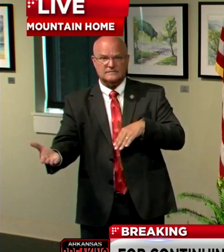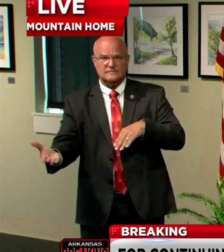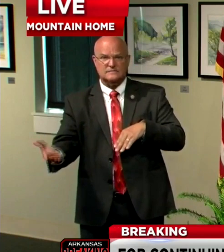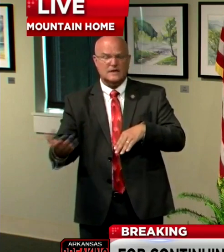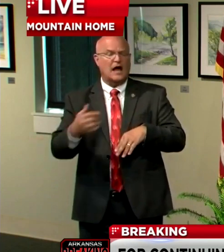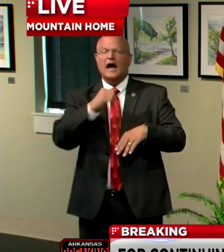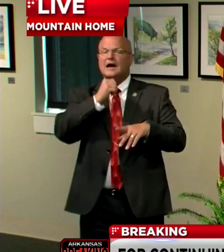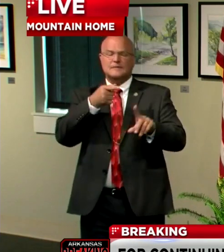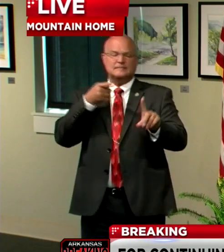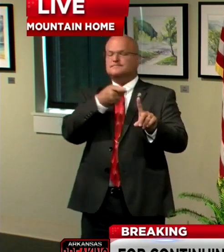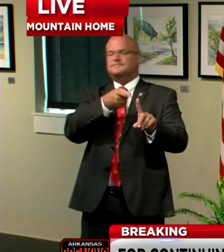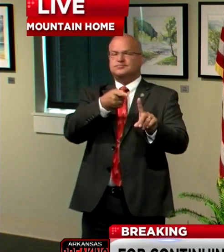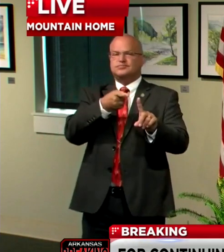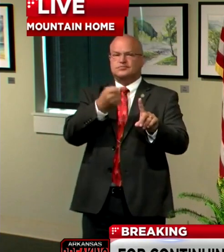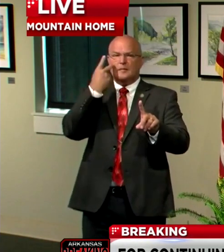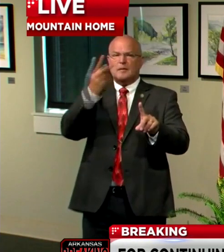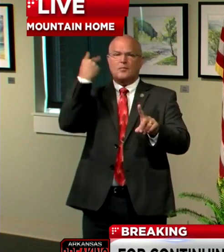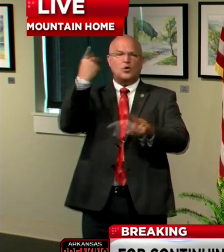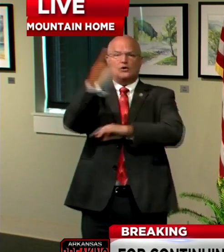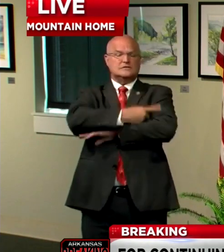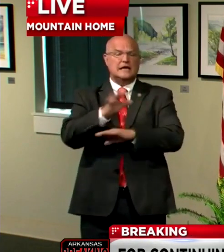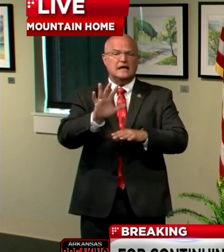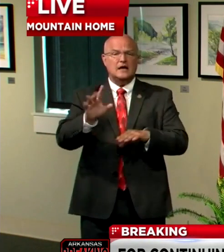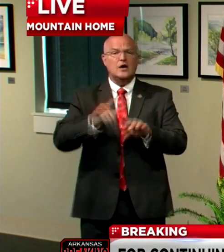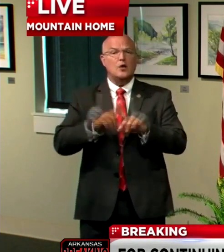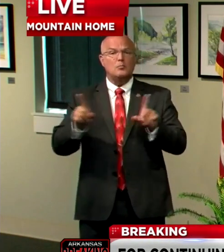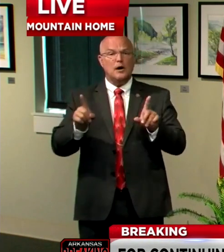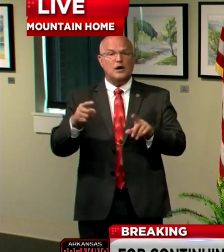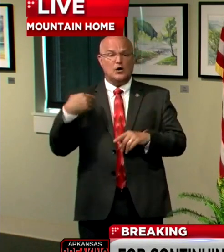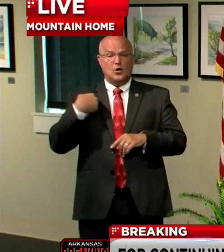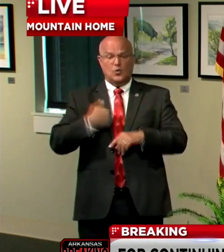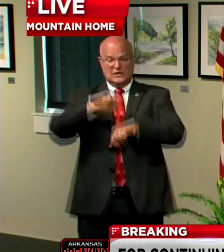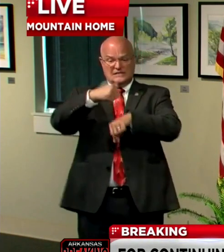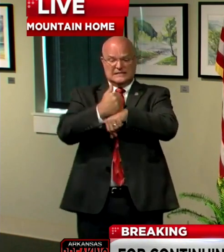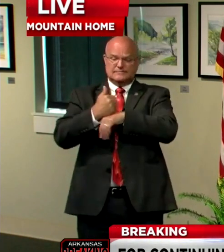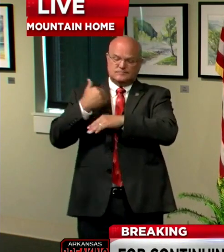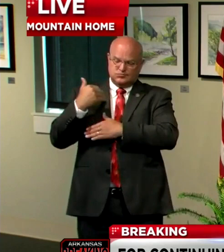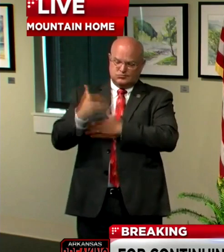HE KNEW TO PROTECT EACH OTHER. WITHIN THE LAST 24 HOURS, CAN ARKANSAS HAVE LOST THEIR LIVES.